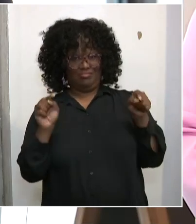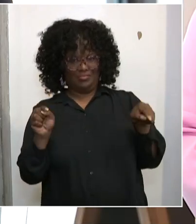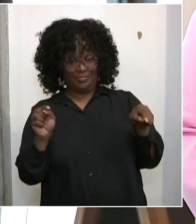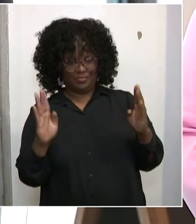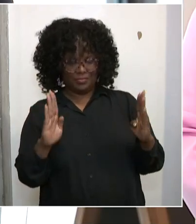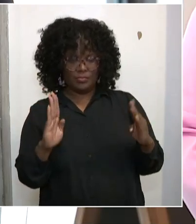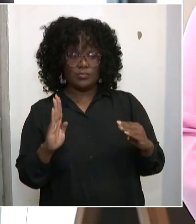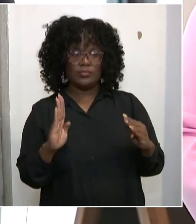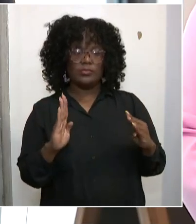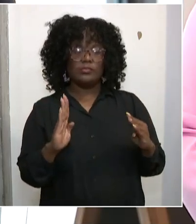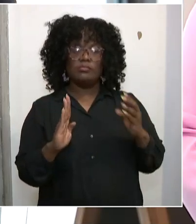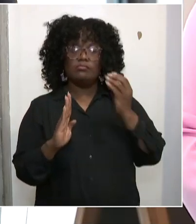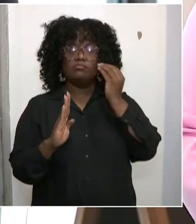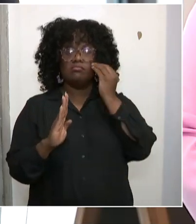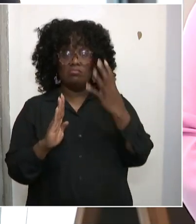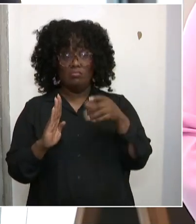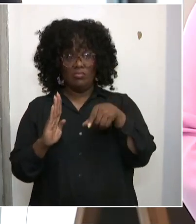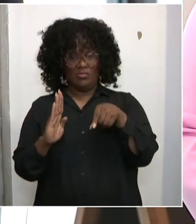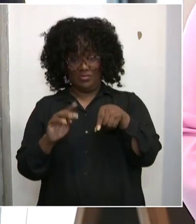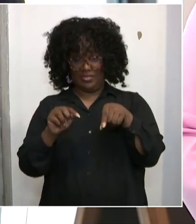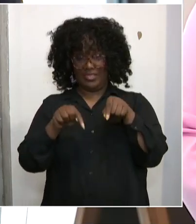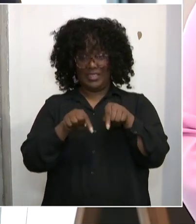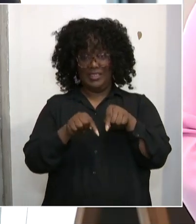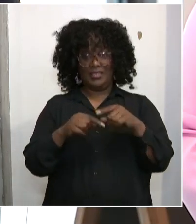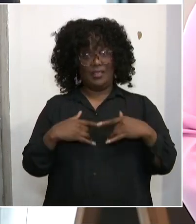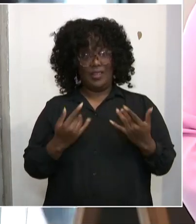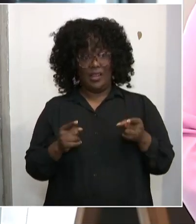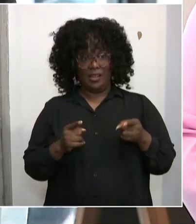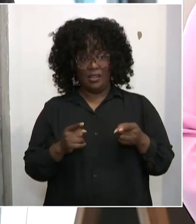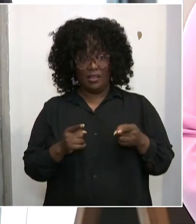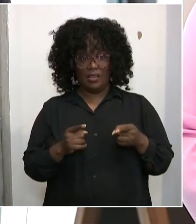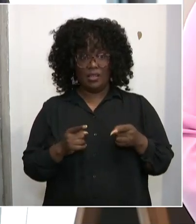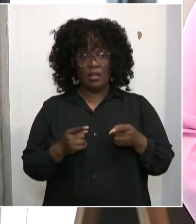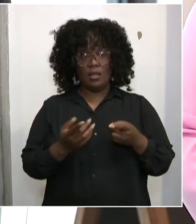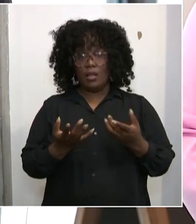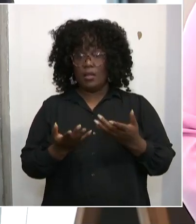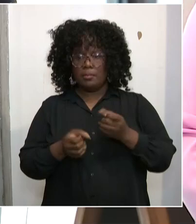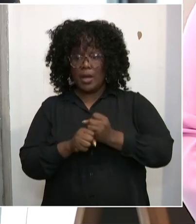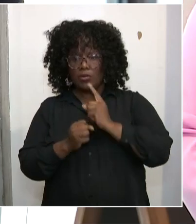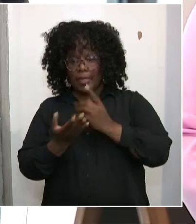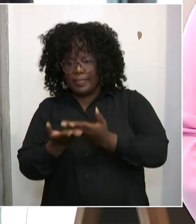control and keep their items safe and not have to unload and load and unload and load. In addition,